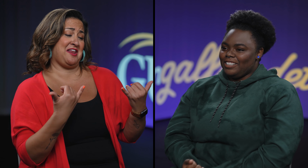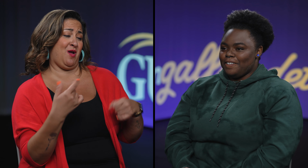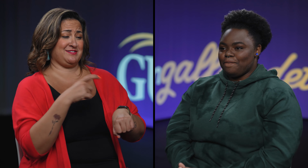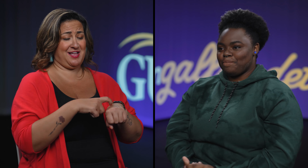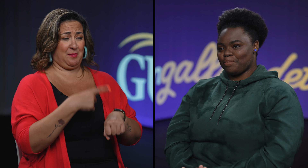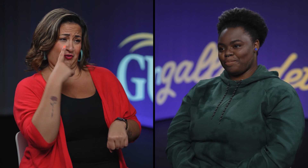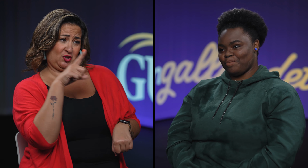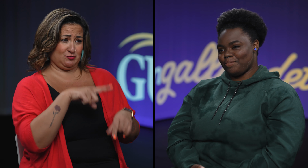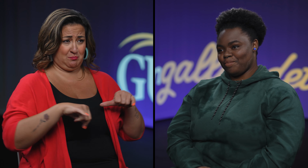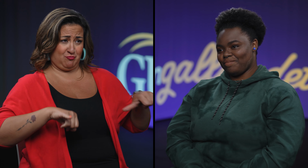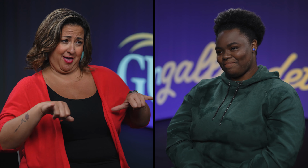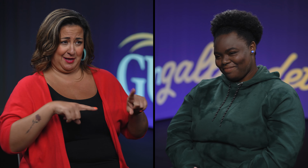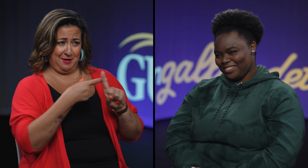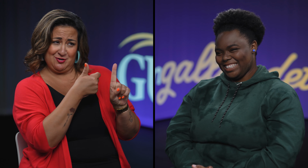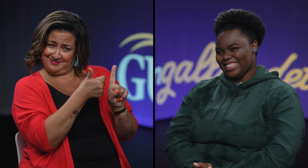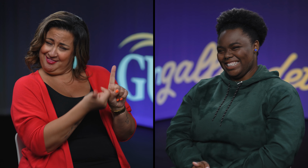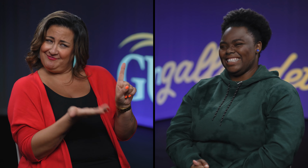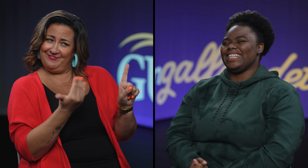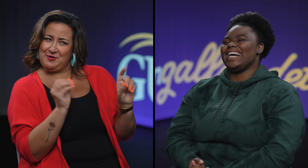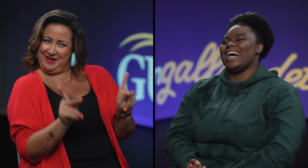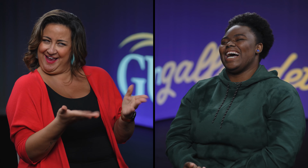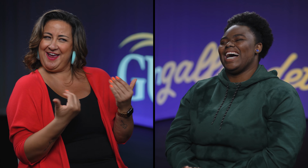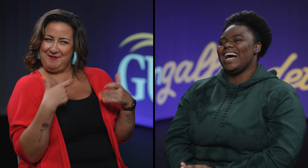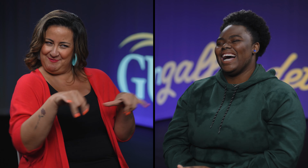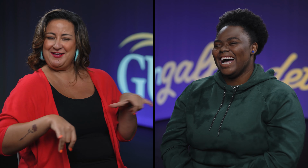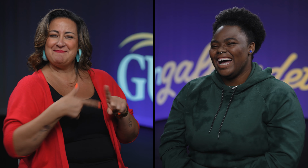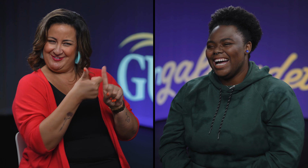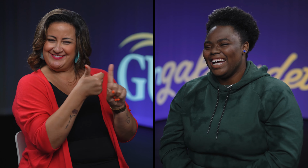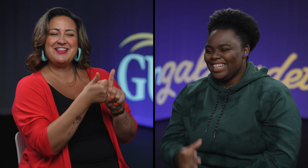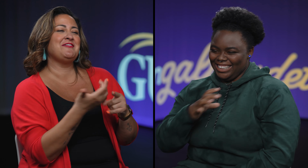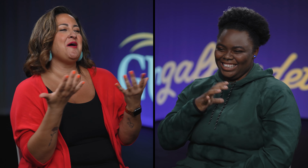Now’s the time for you to brag about yourself! It’s okay, you can brag about yourself!